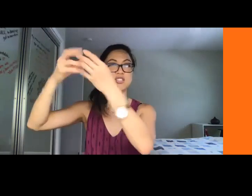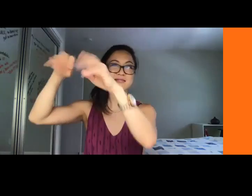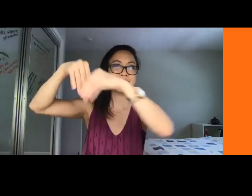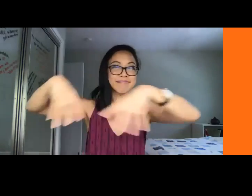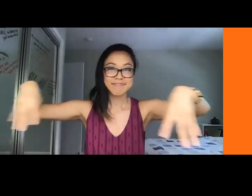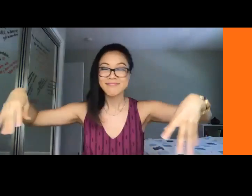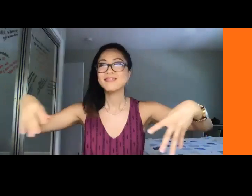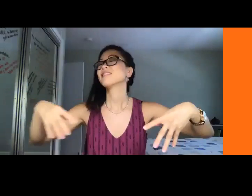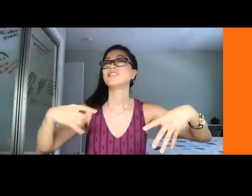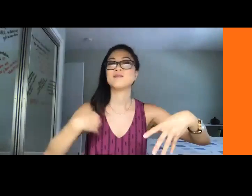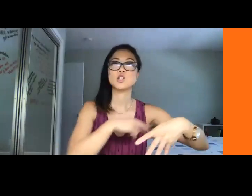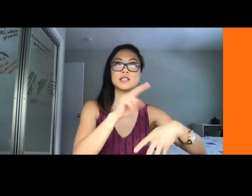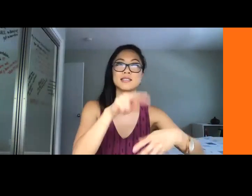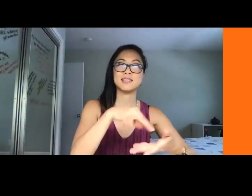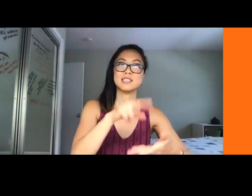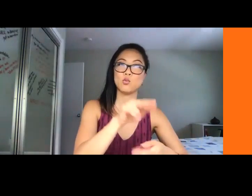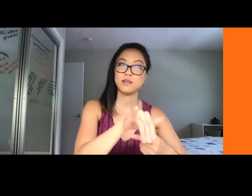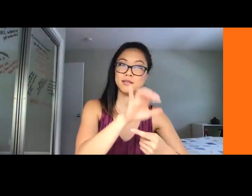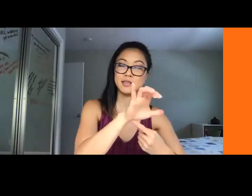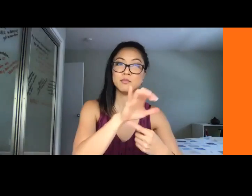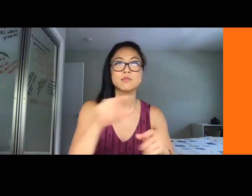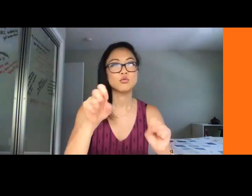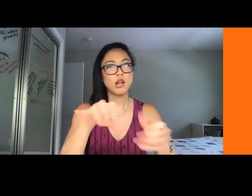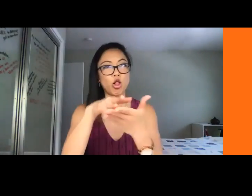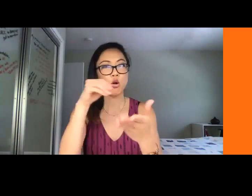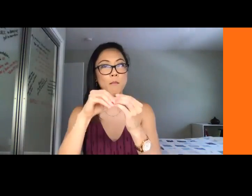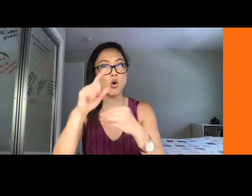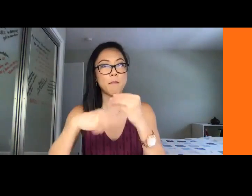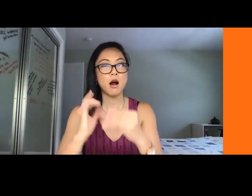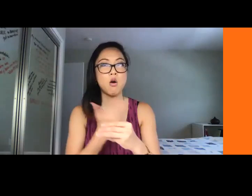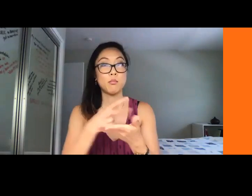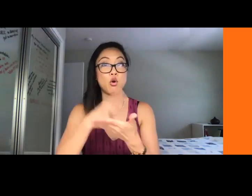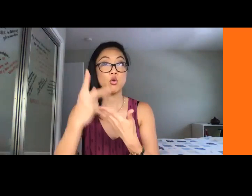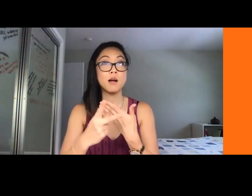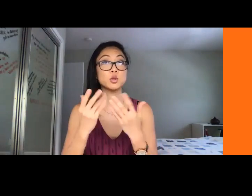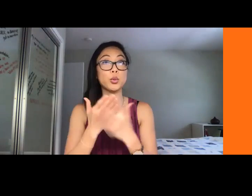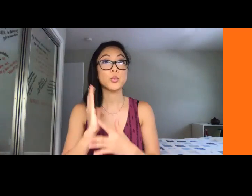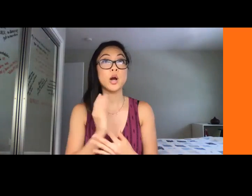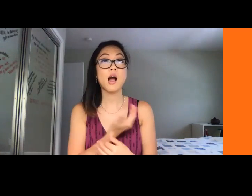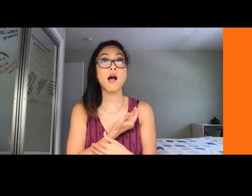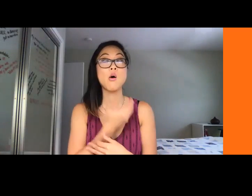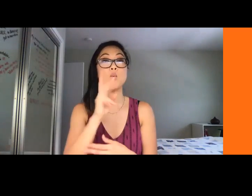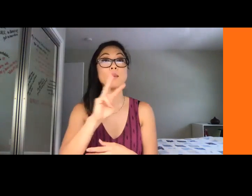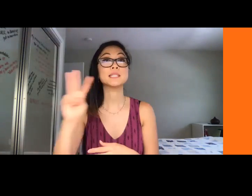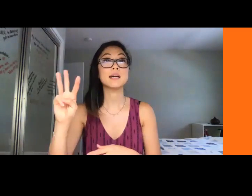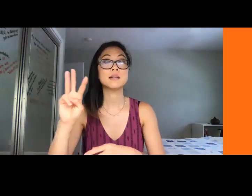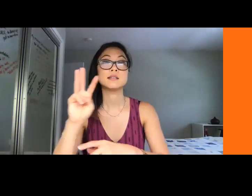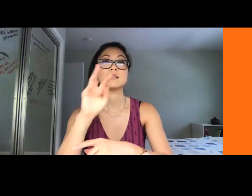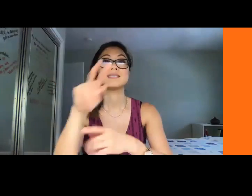You can learn more about our programs and what we do through our Web site dance.NYC. As some of you may know,